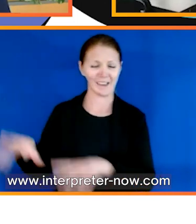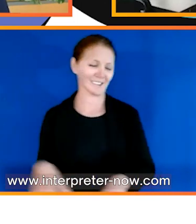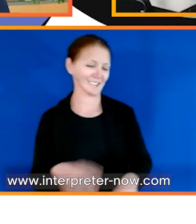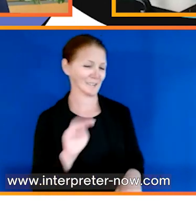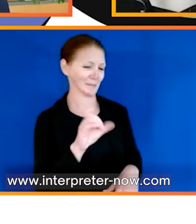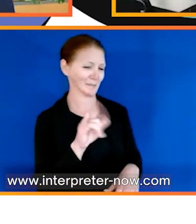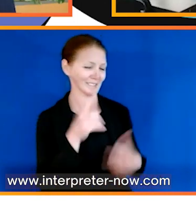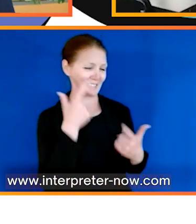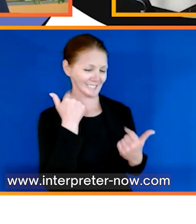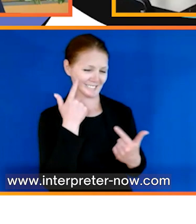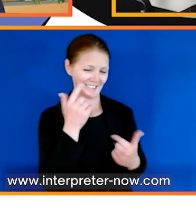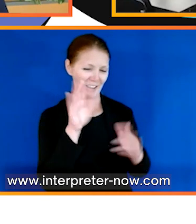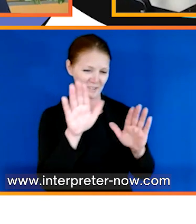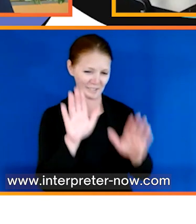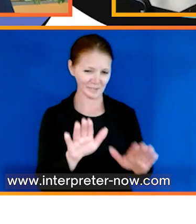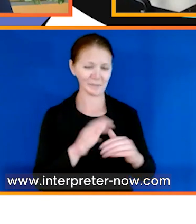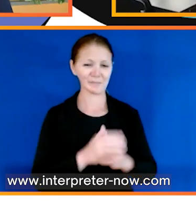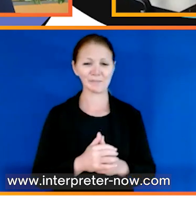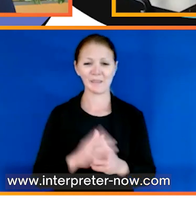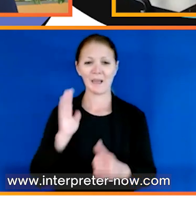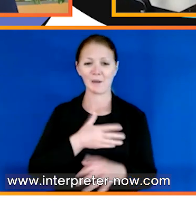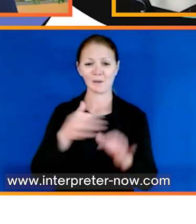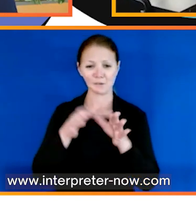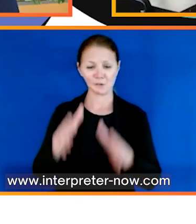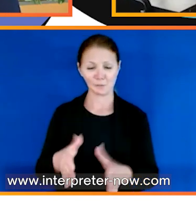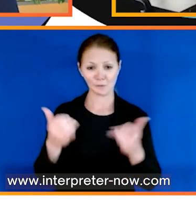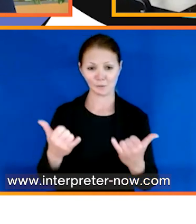I forgot to remove. Awesome!